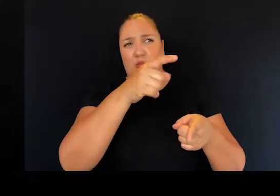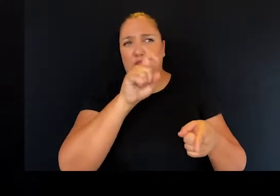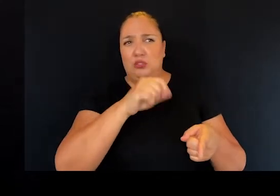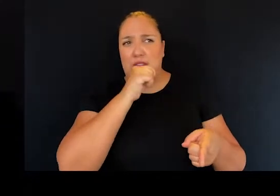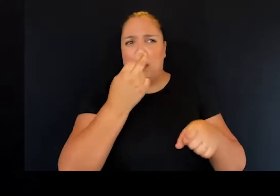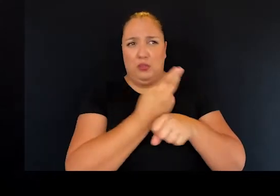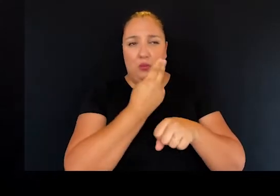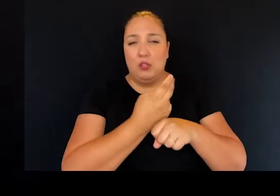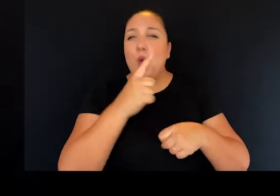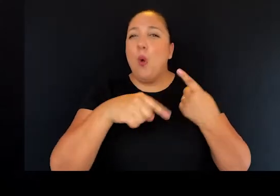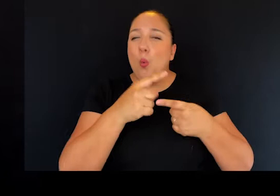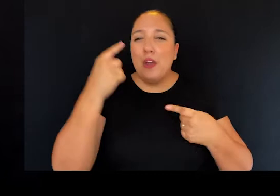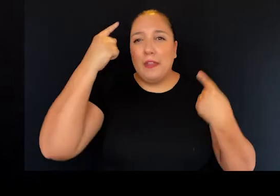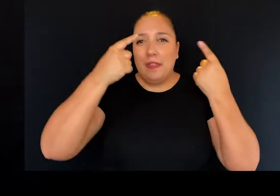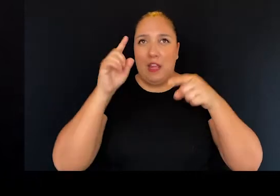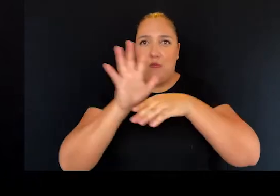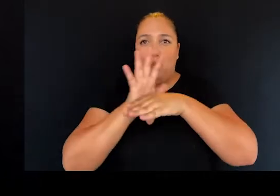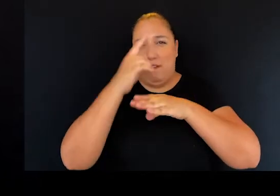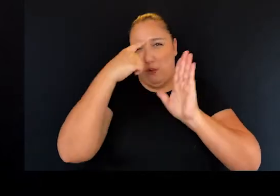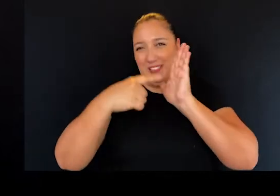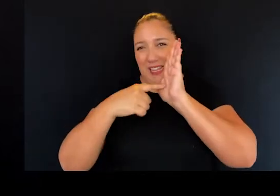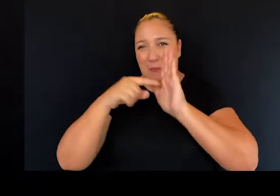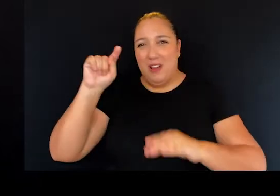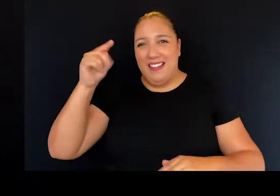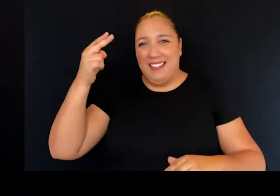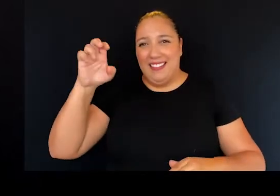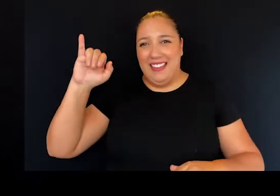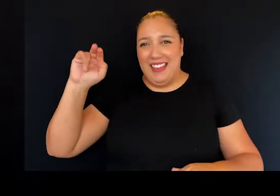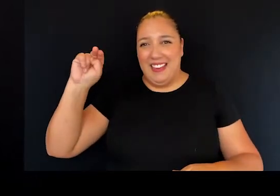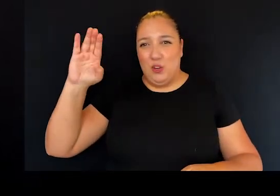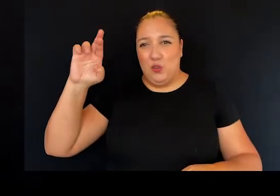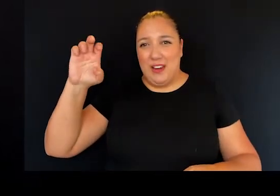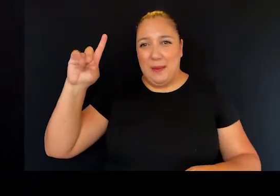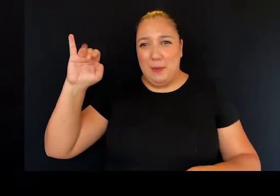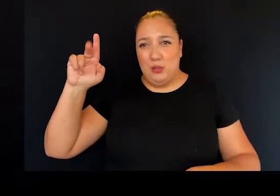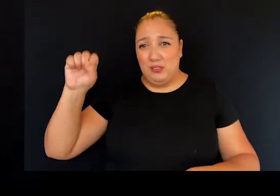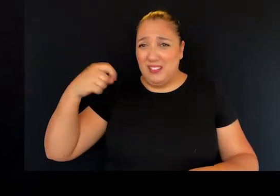when it comes to movies like "The Incredibles," which of course I saw probably 1,000 times